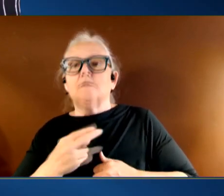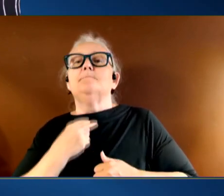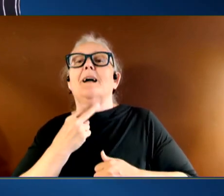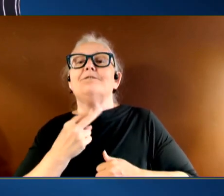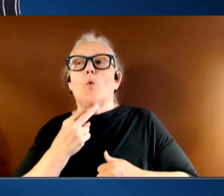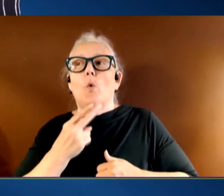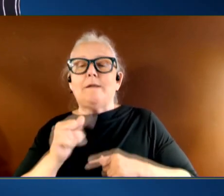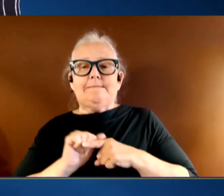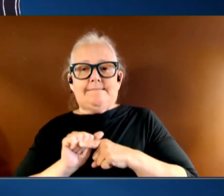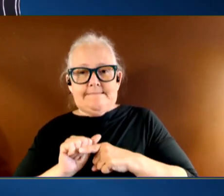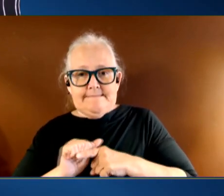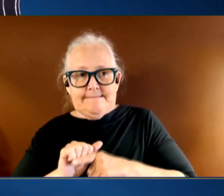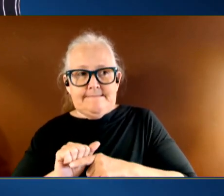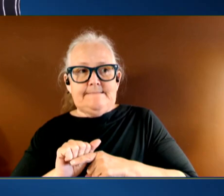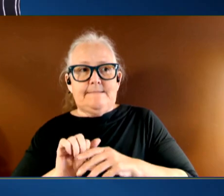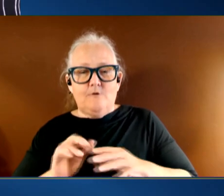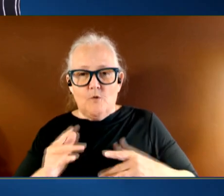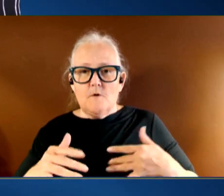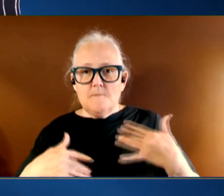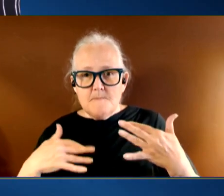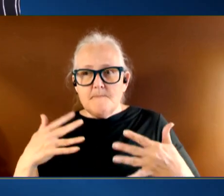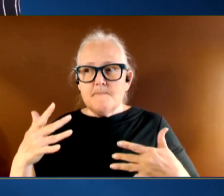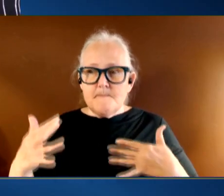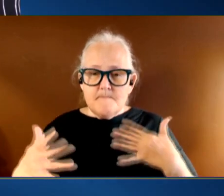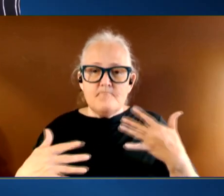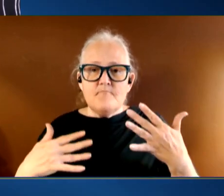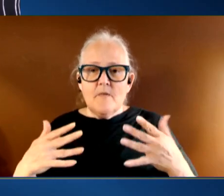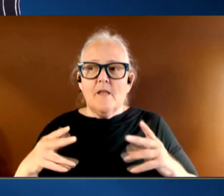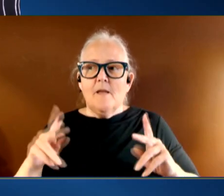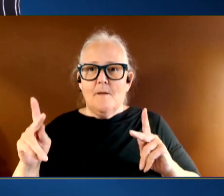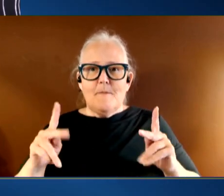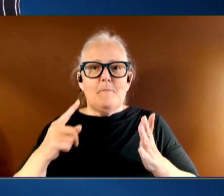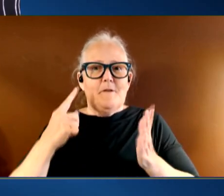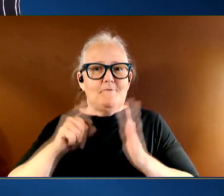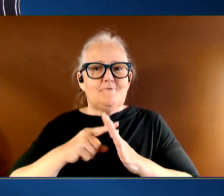And so, after that, I was being seen because I was in Harrisburg, Pennsylvania,